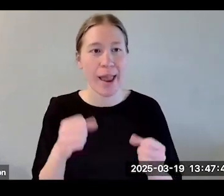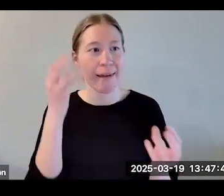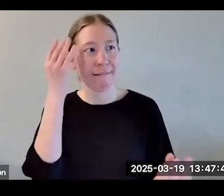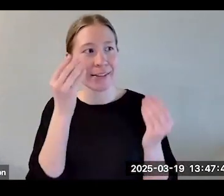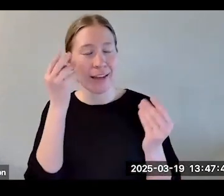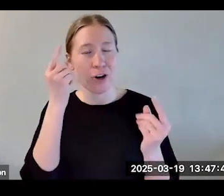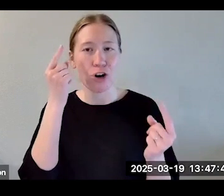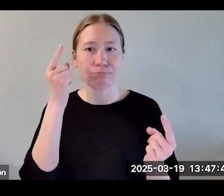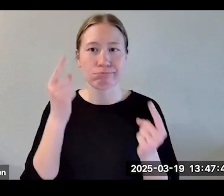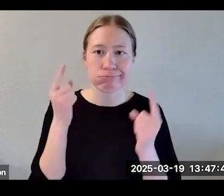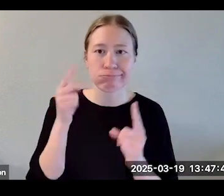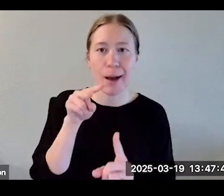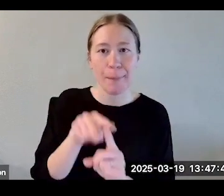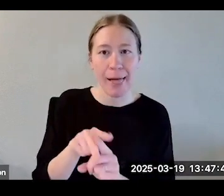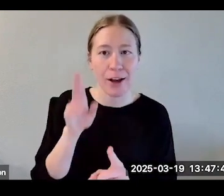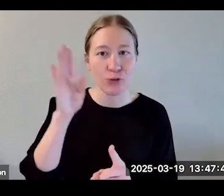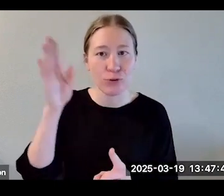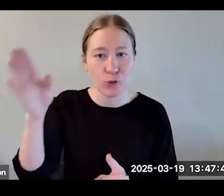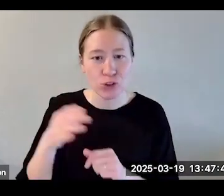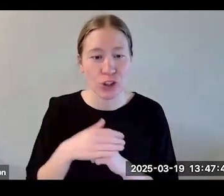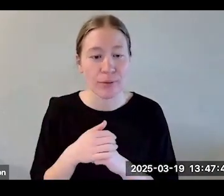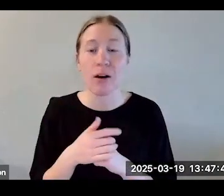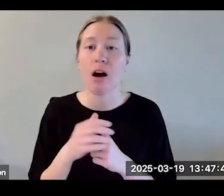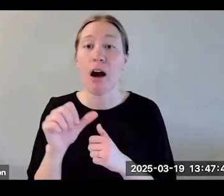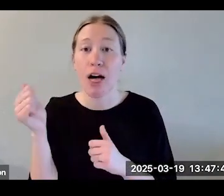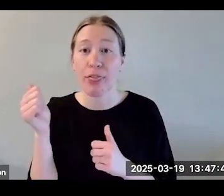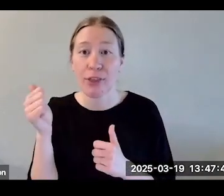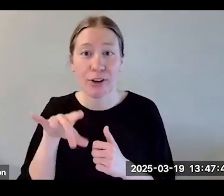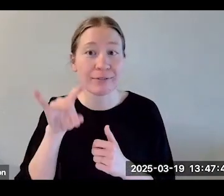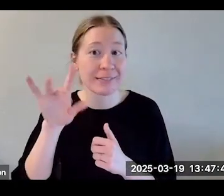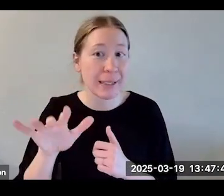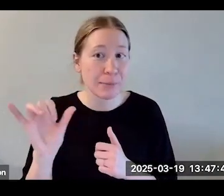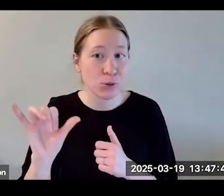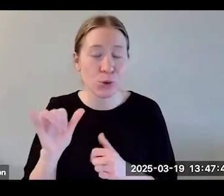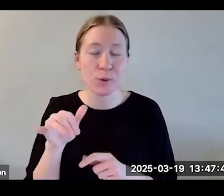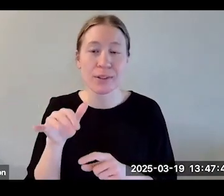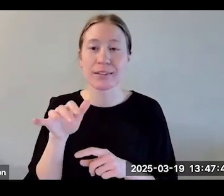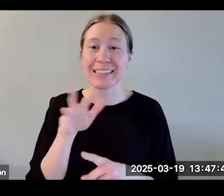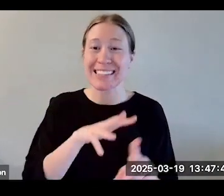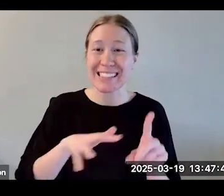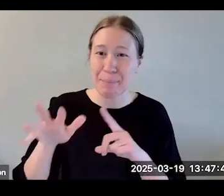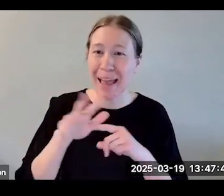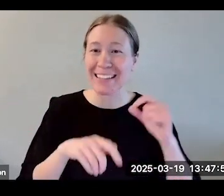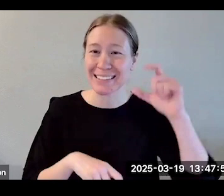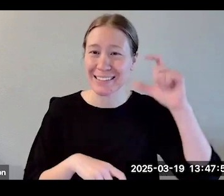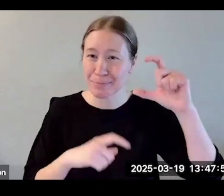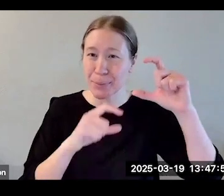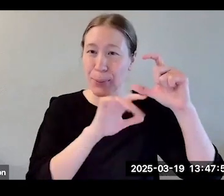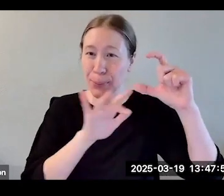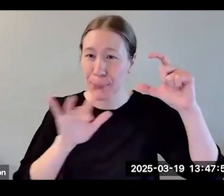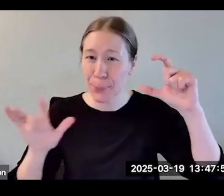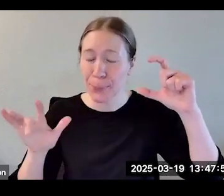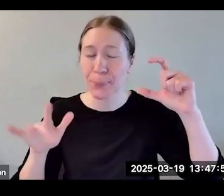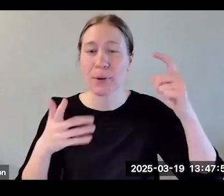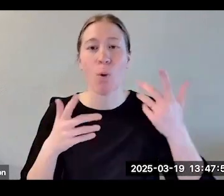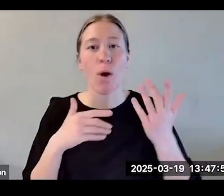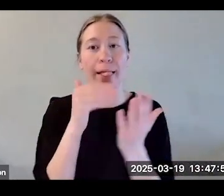that we can think about too, right? Like, with the space issue and thinking about things like list items, for example.